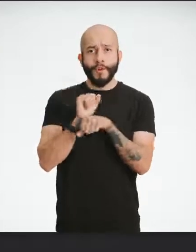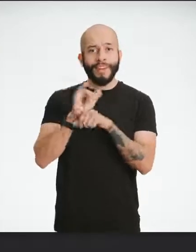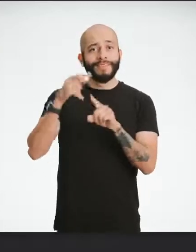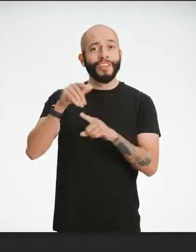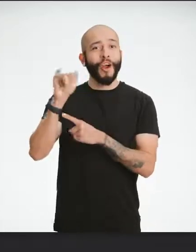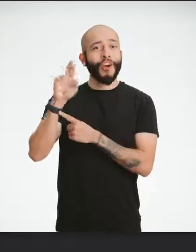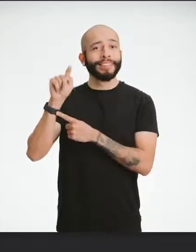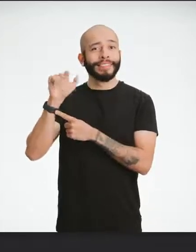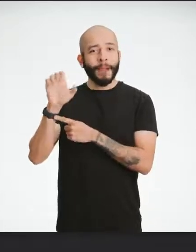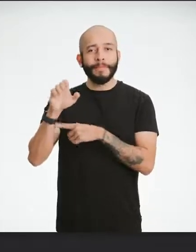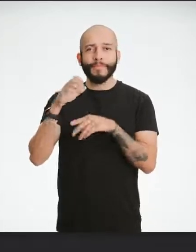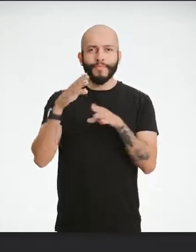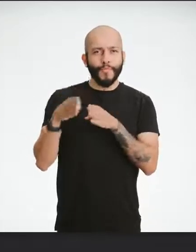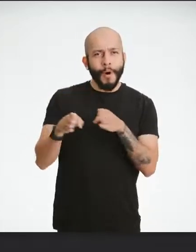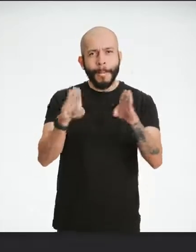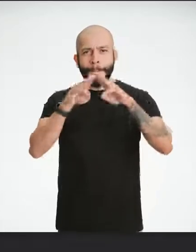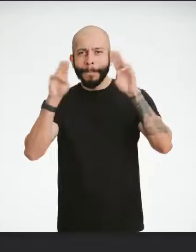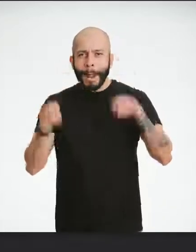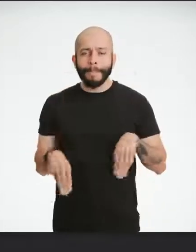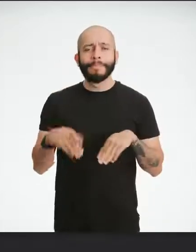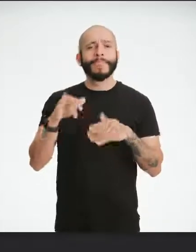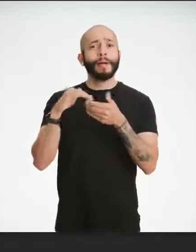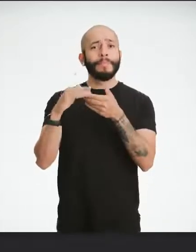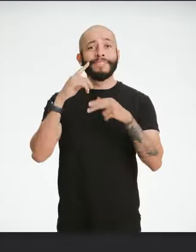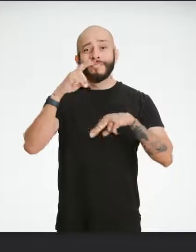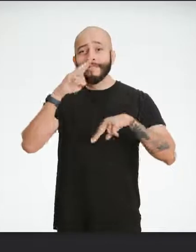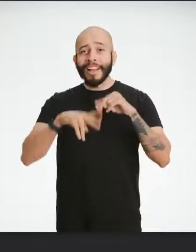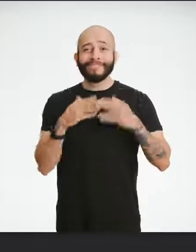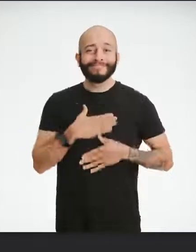for play, like finding your dream home in Redfin.